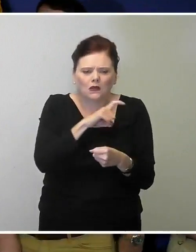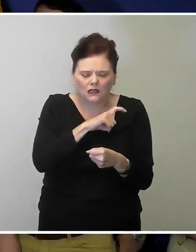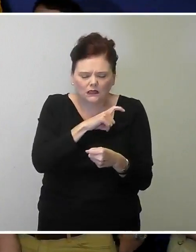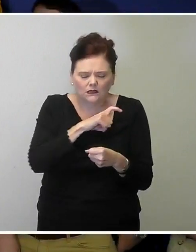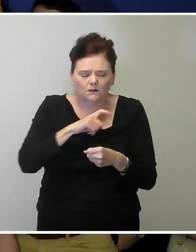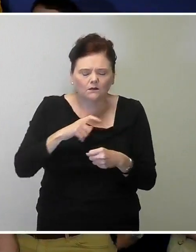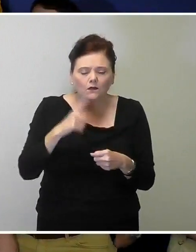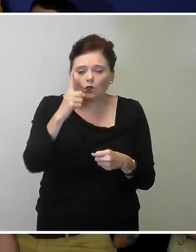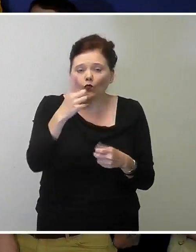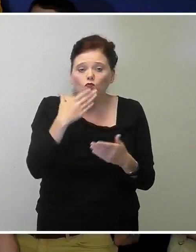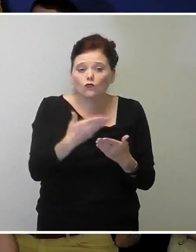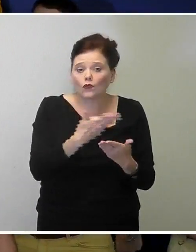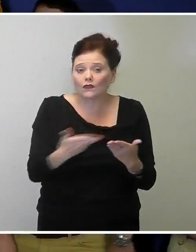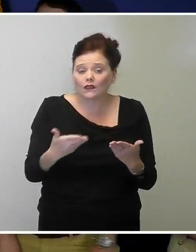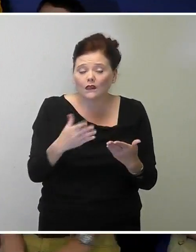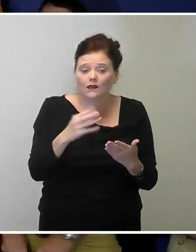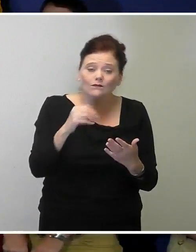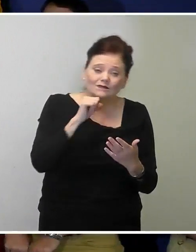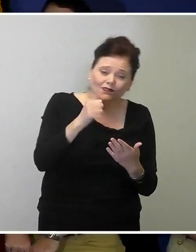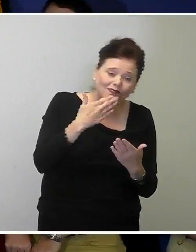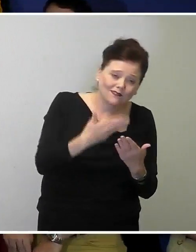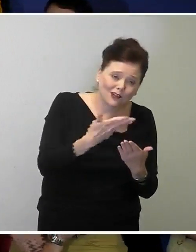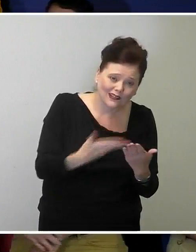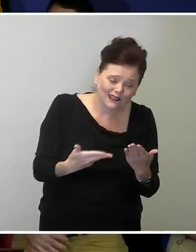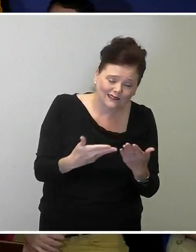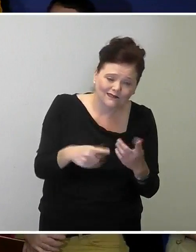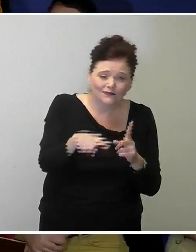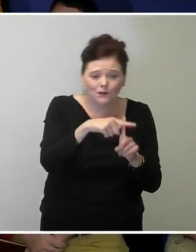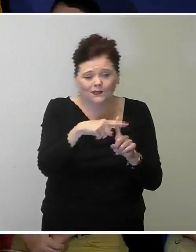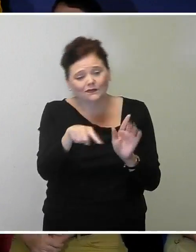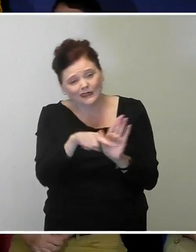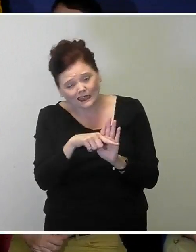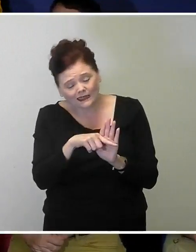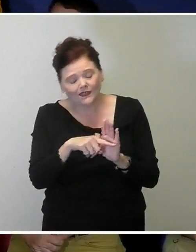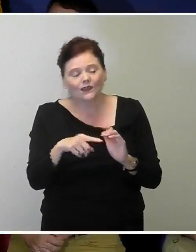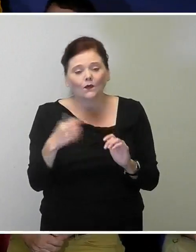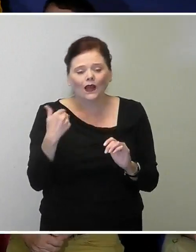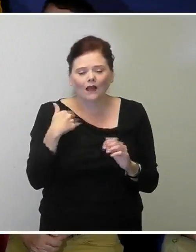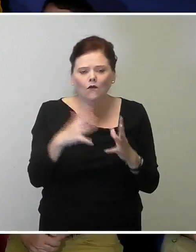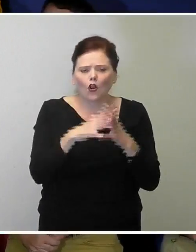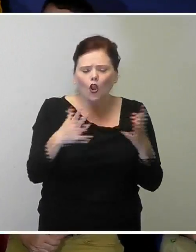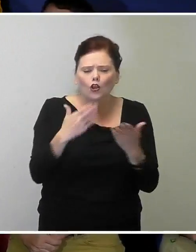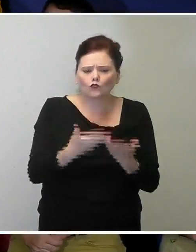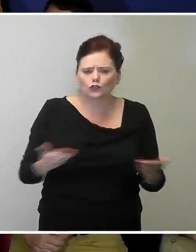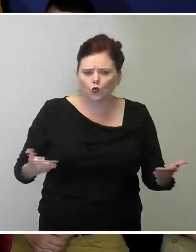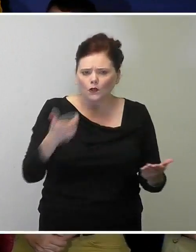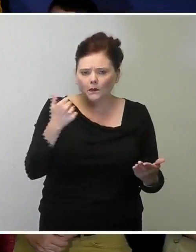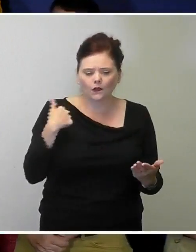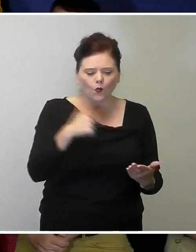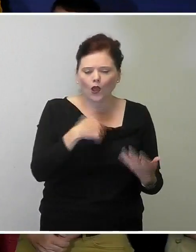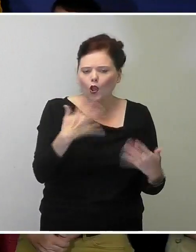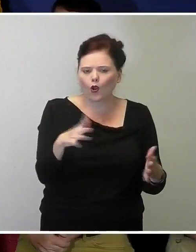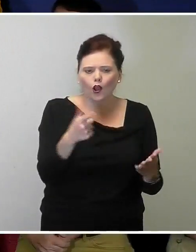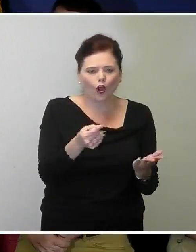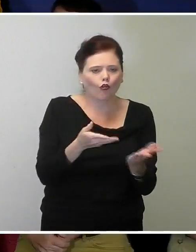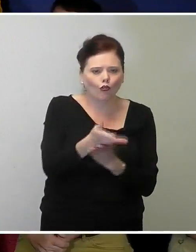CONVERSATIONS WITH COMMISSIONER ENFORCEMENT. GOOD THINGS AND NOT SO GOOD THINGS ABOUT BEING IN